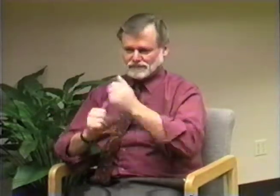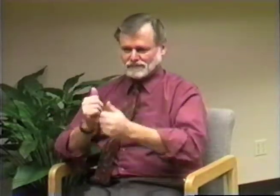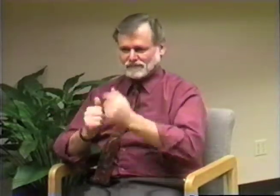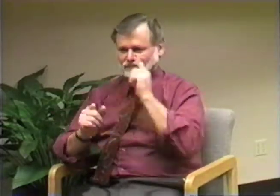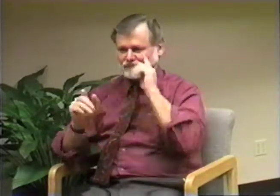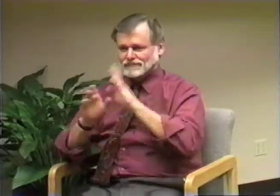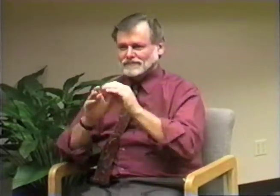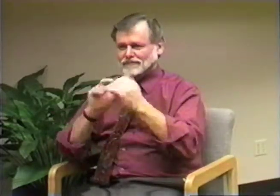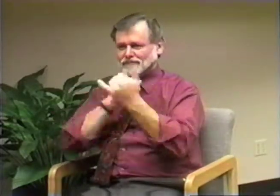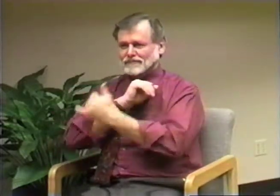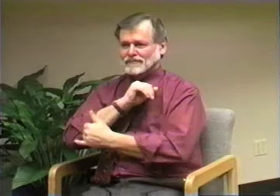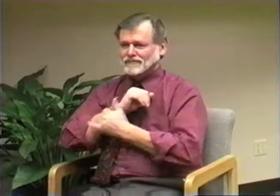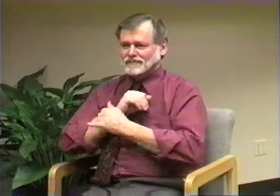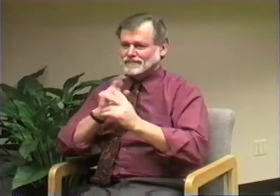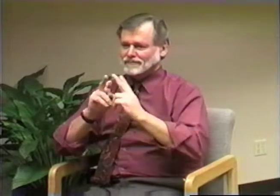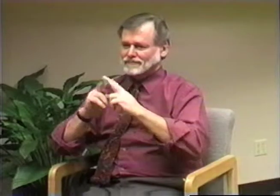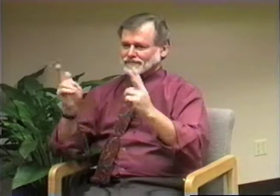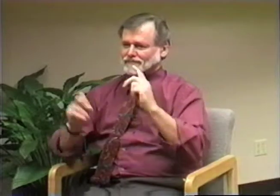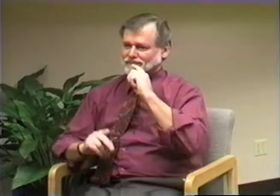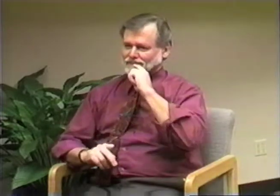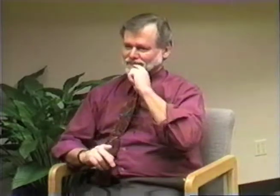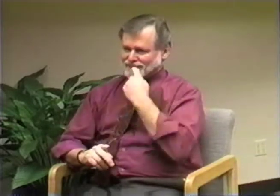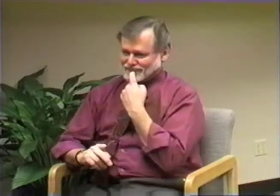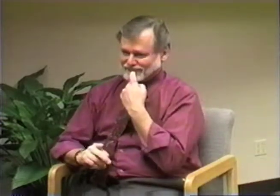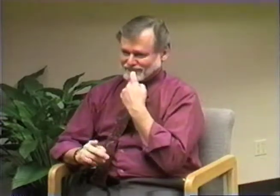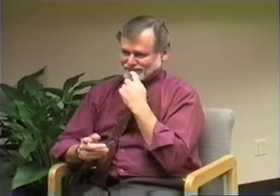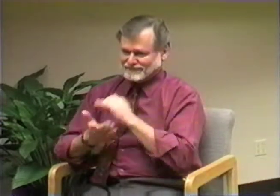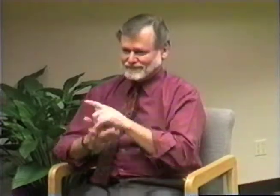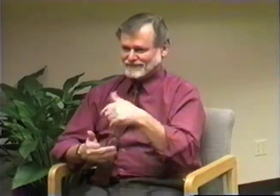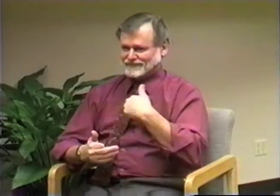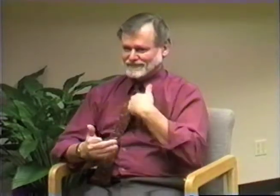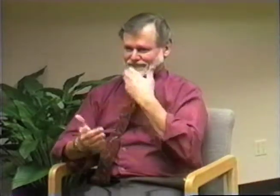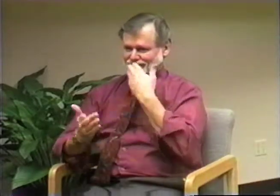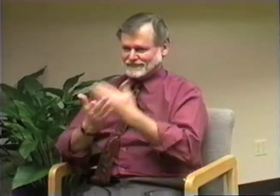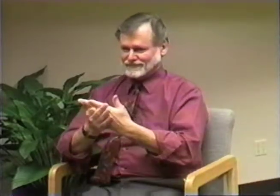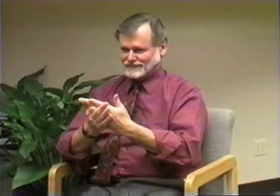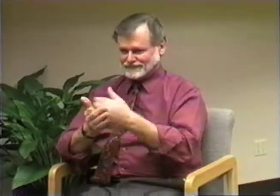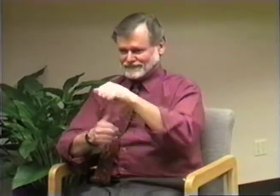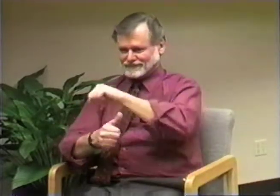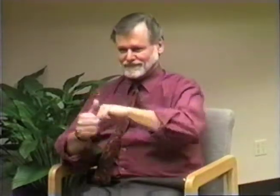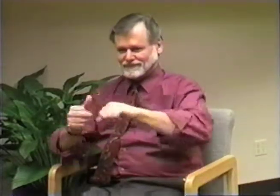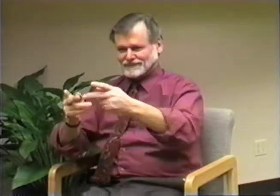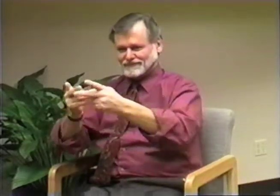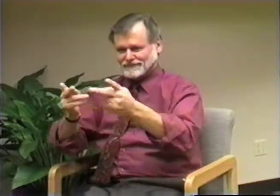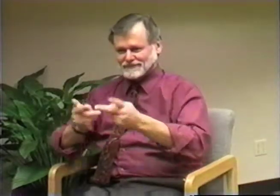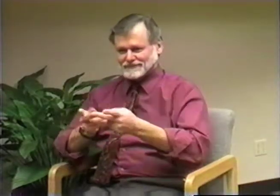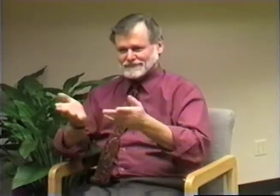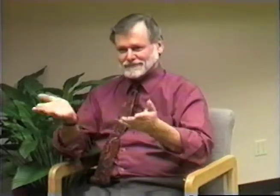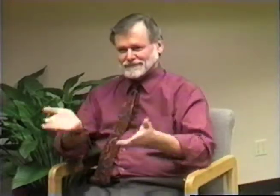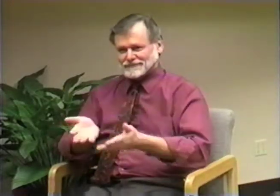I enjoy sharing the stories about Thompson Hall with my friends. And people from all over the country are envious